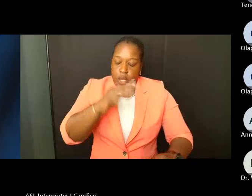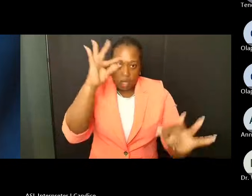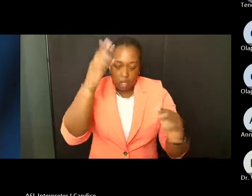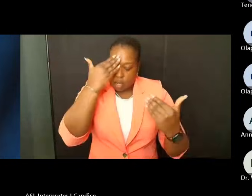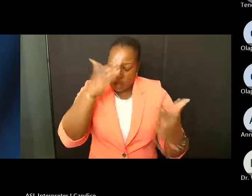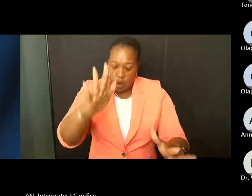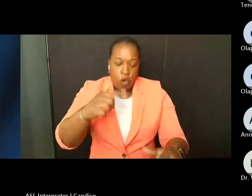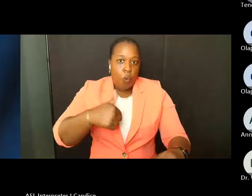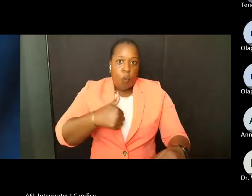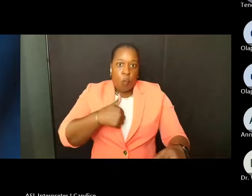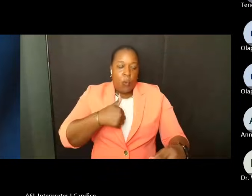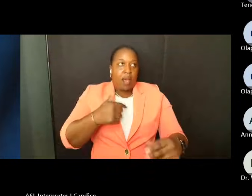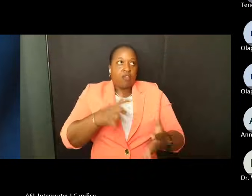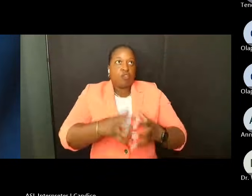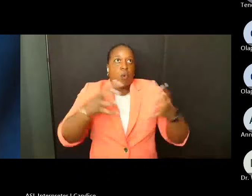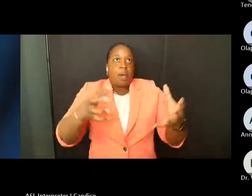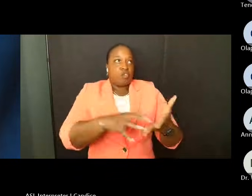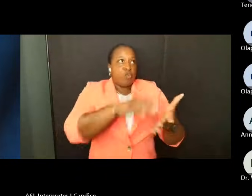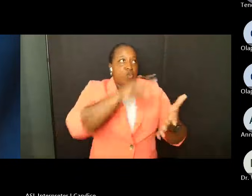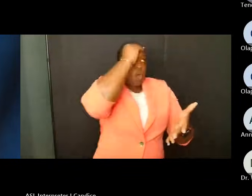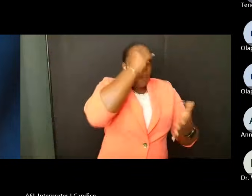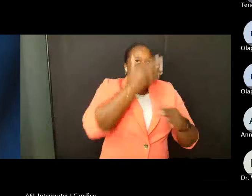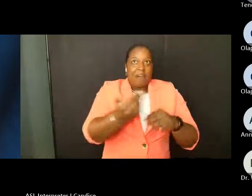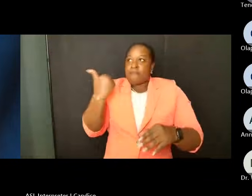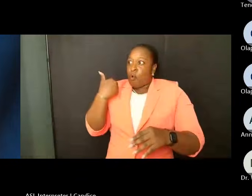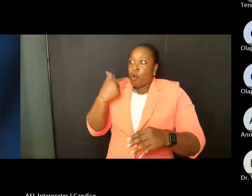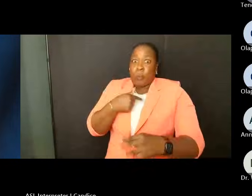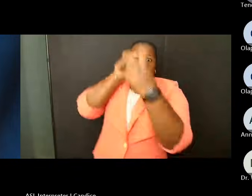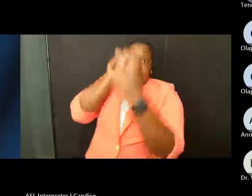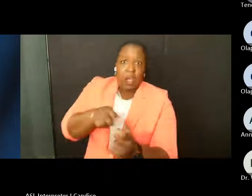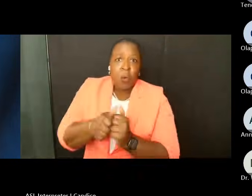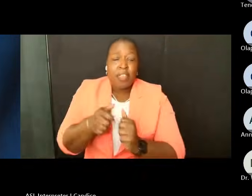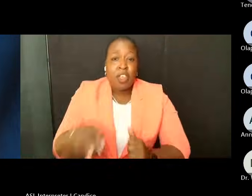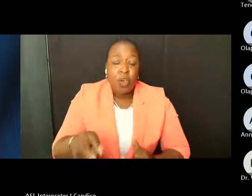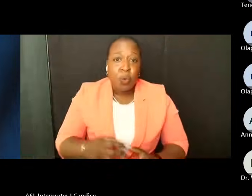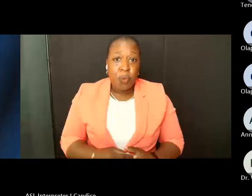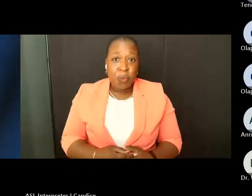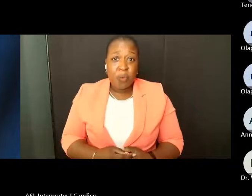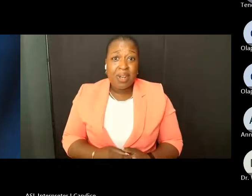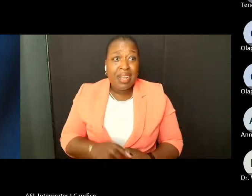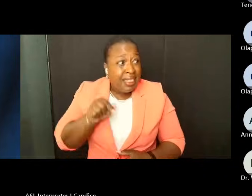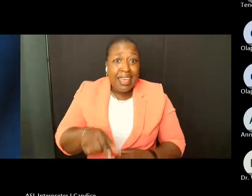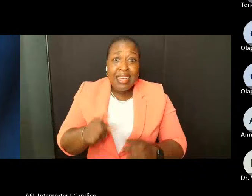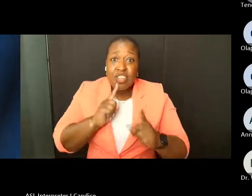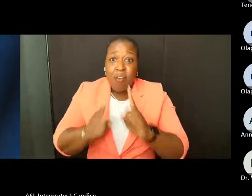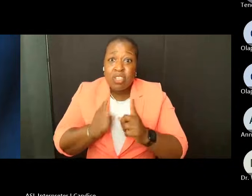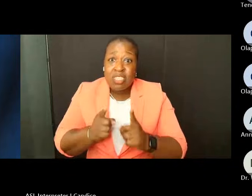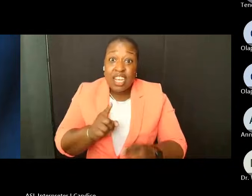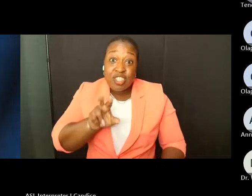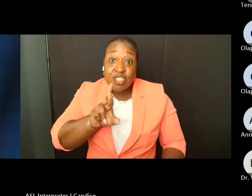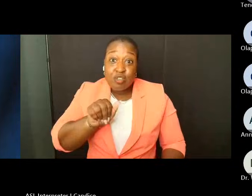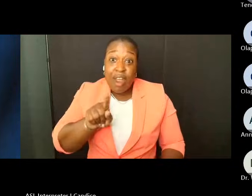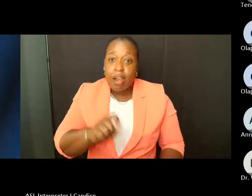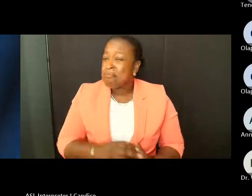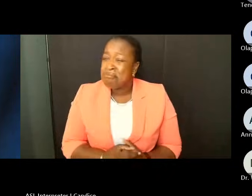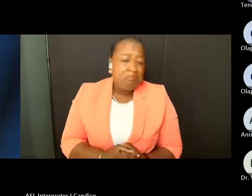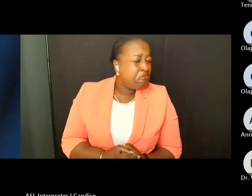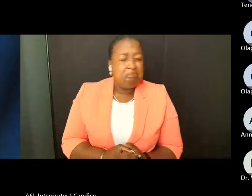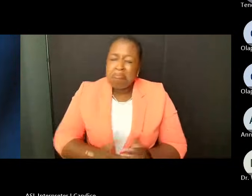talking about." And this is after having had hundreds of such conversations. And after that,